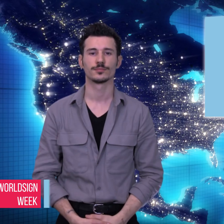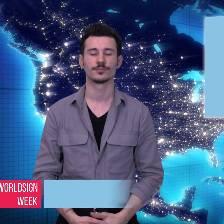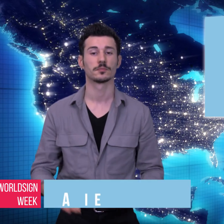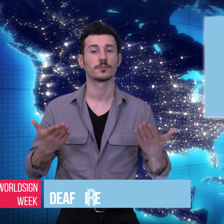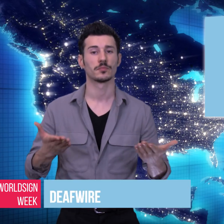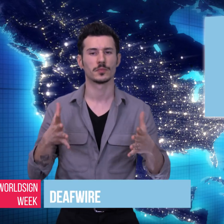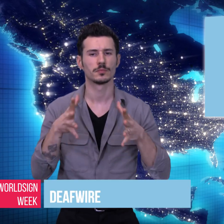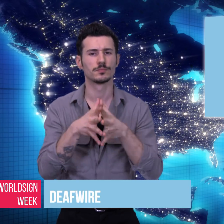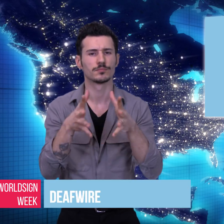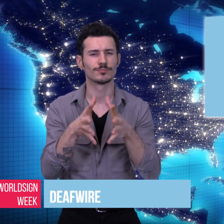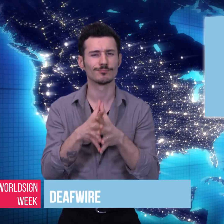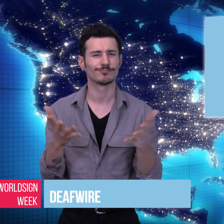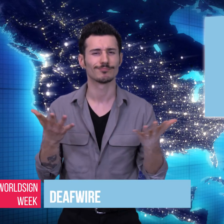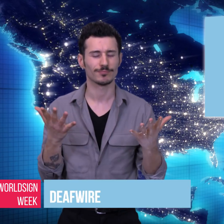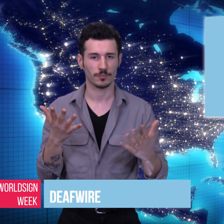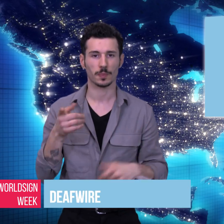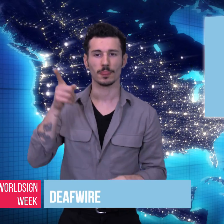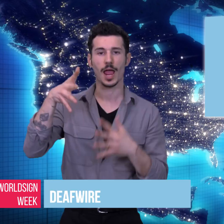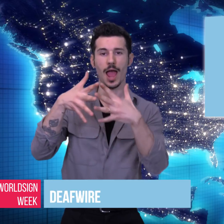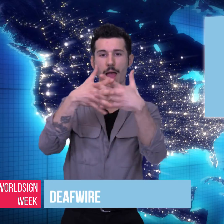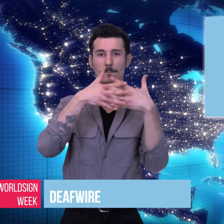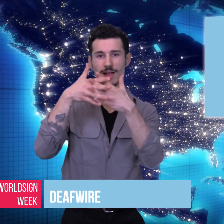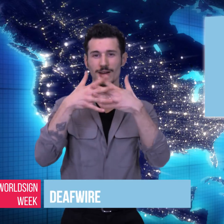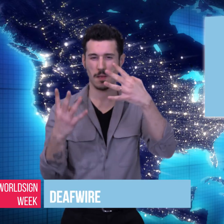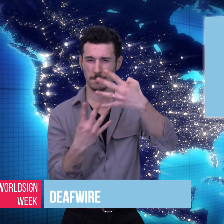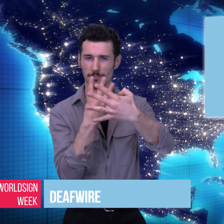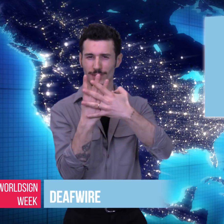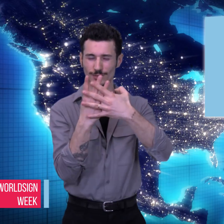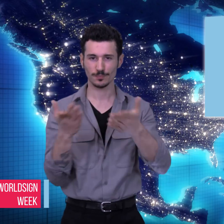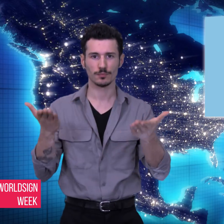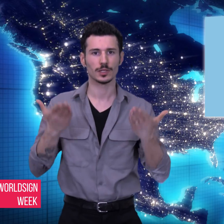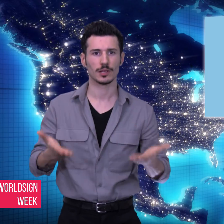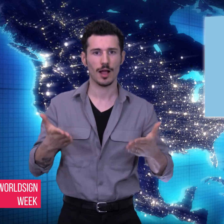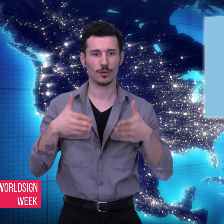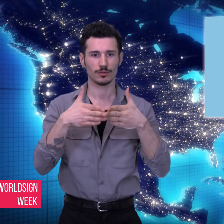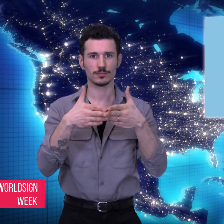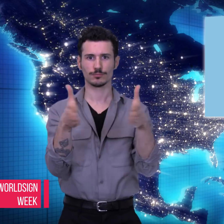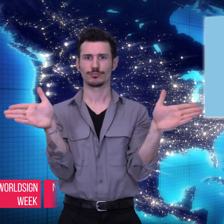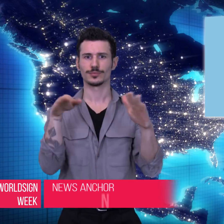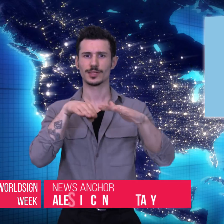Alessio: American prison to become Deaf friendly